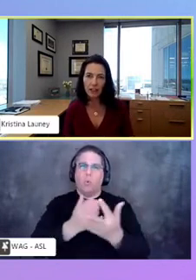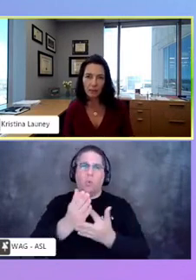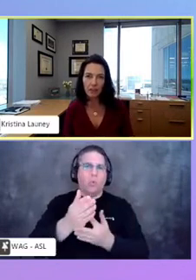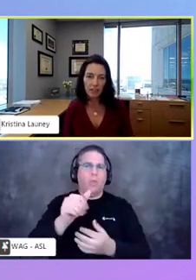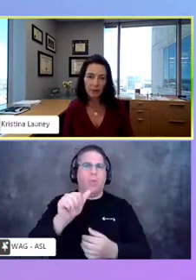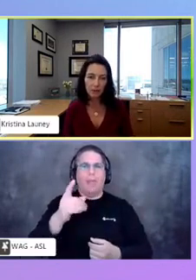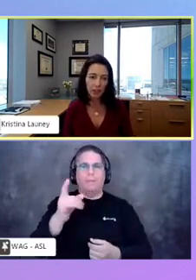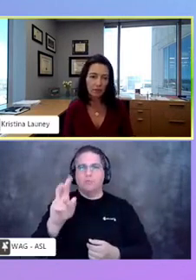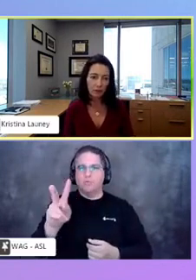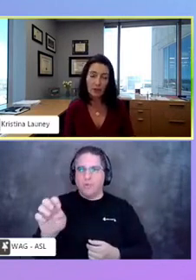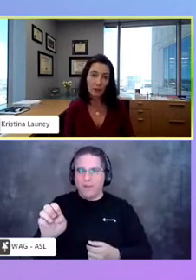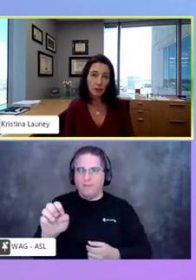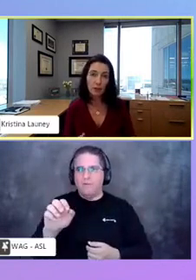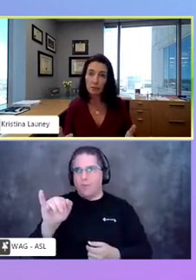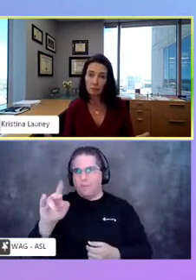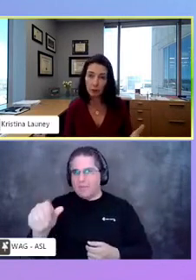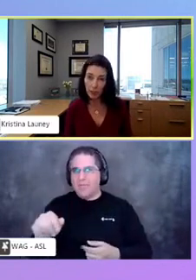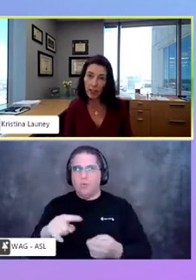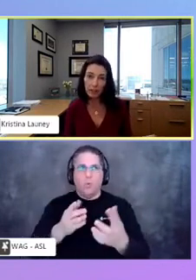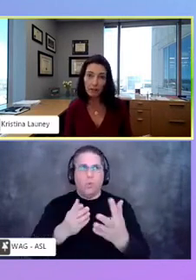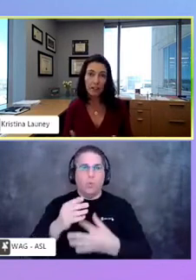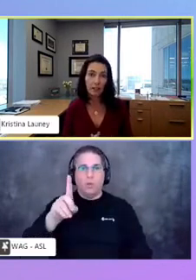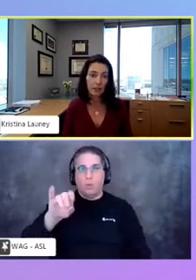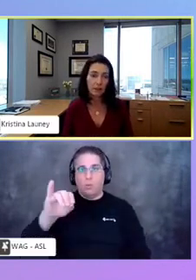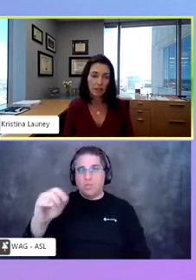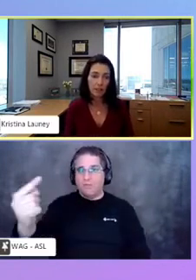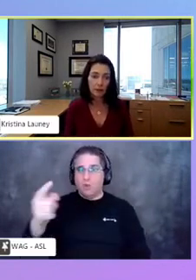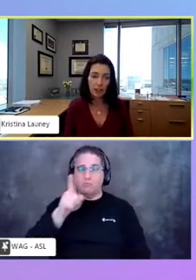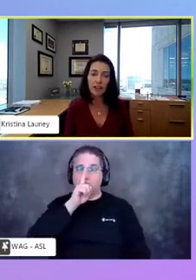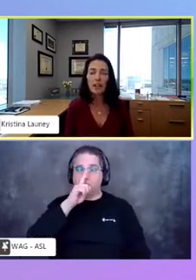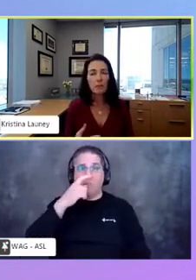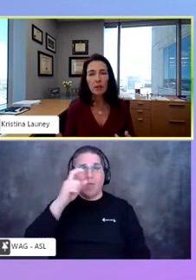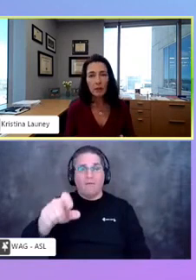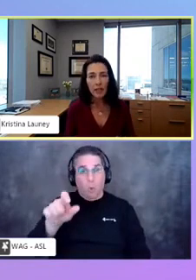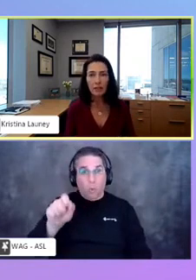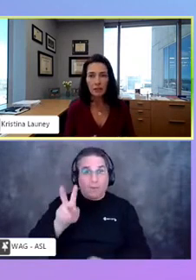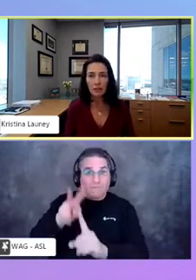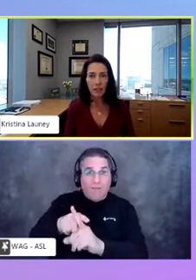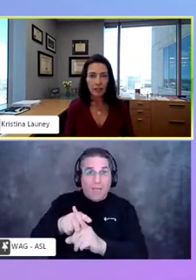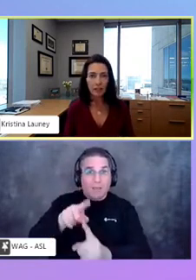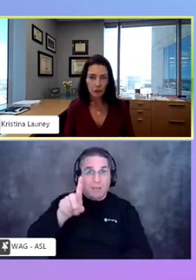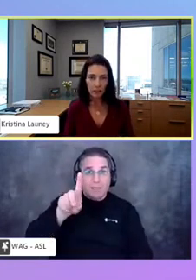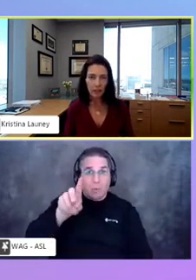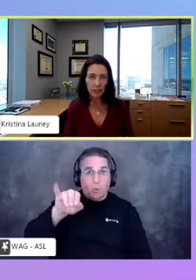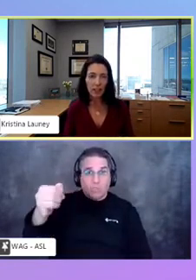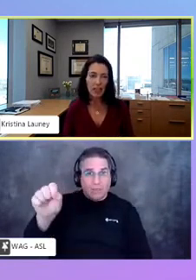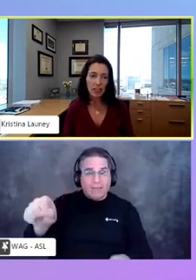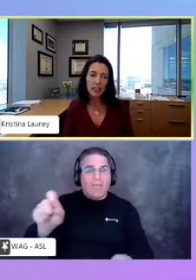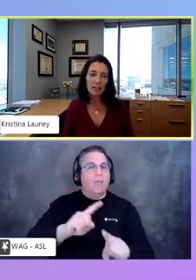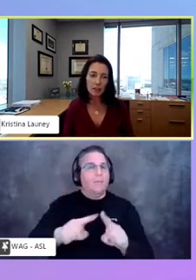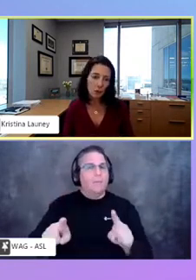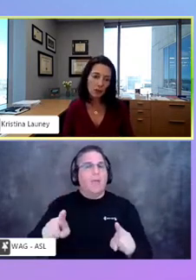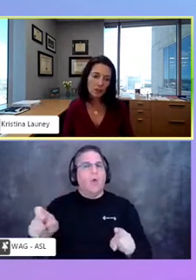violated the ADA, the private party can file a lawsuit. To exhaust administrative lawsuit or doesn't have to comply with